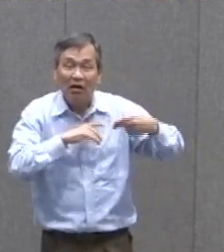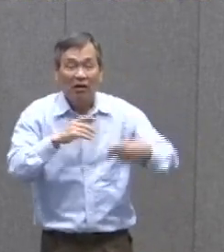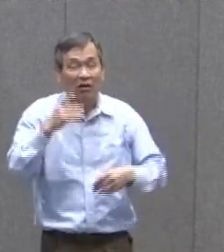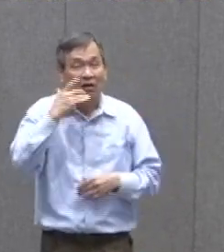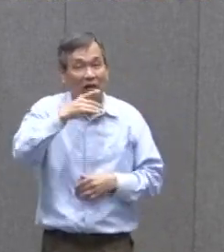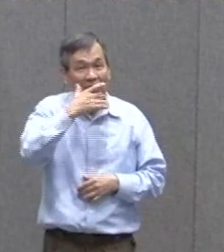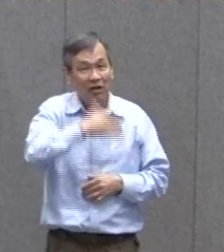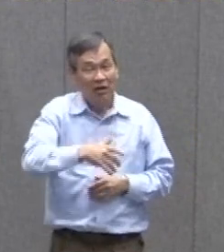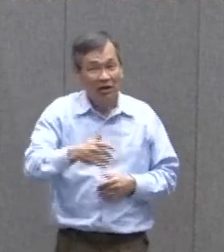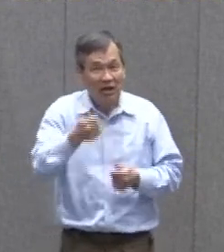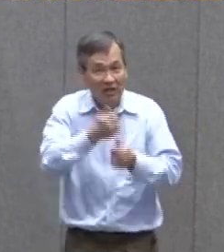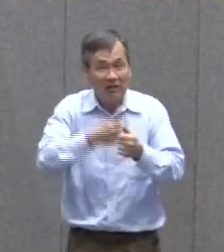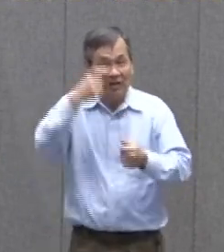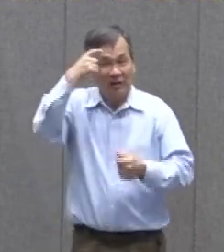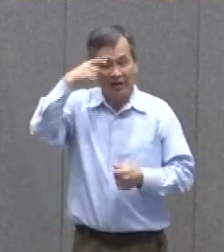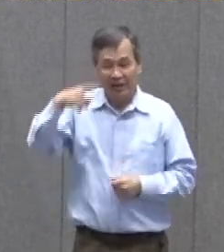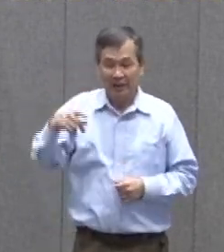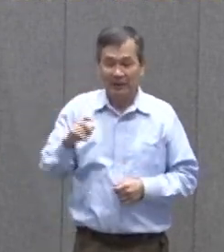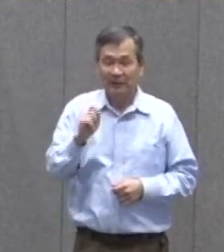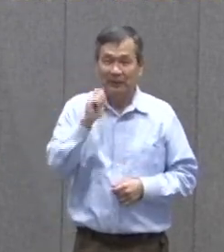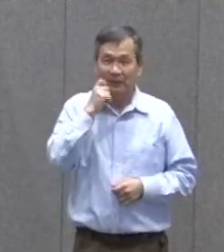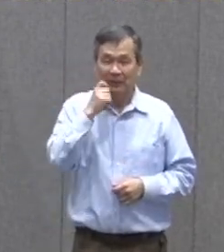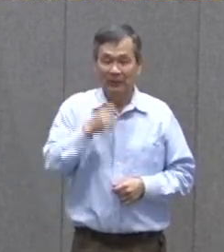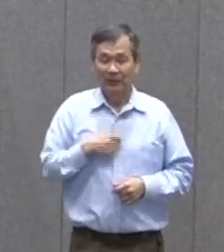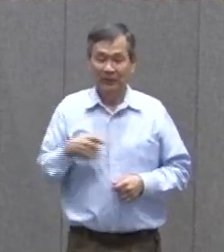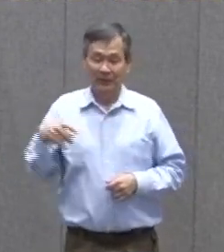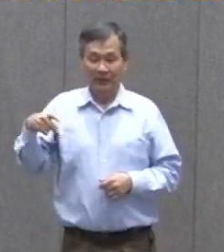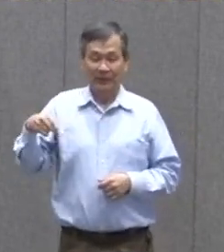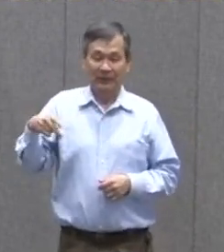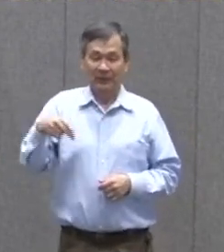Everyone thinks they're really cool and exotic.